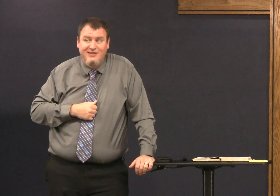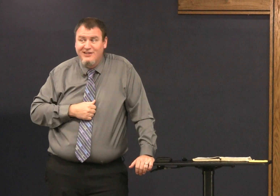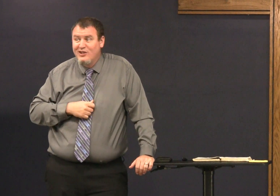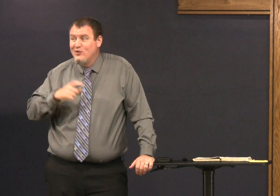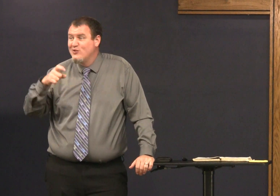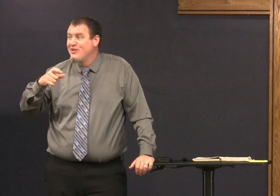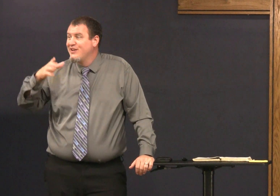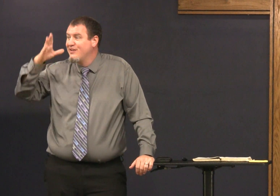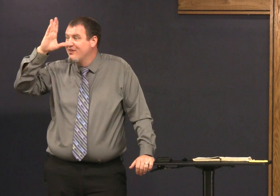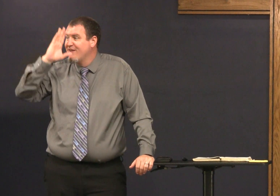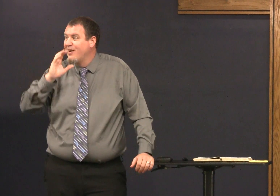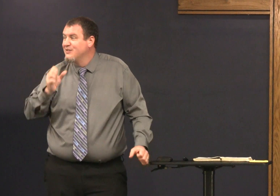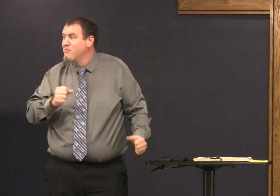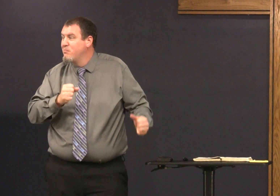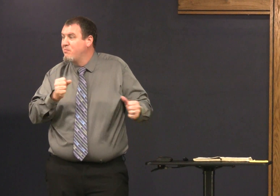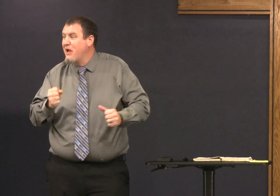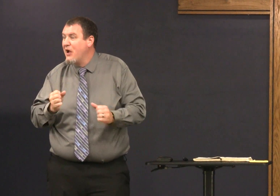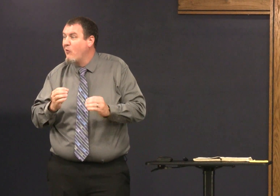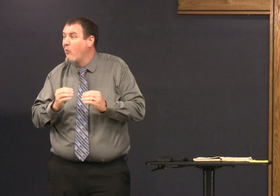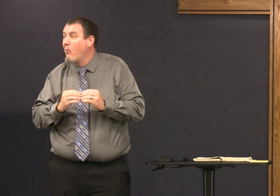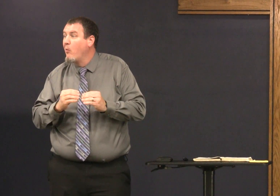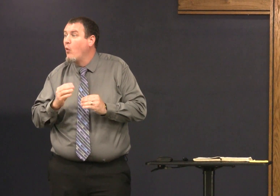do you need God's power more than food